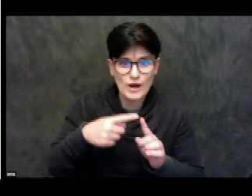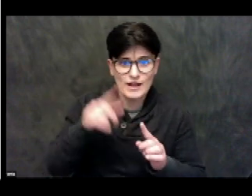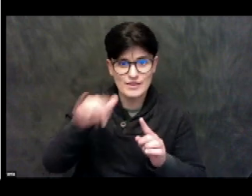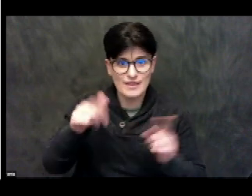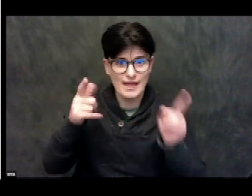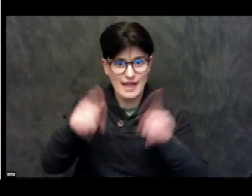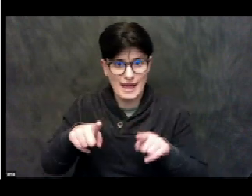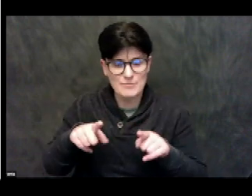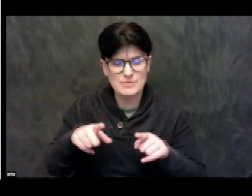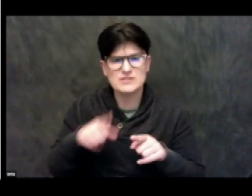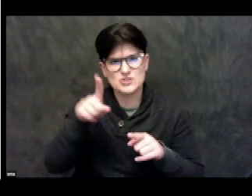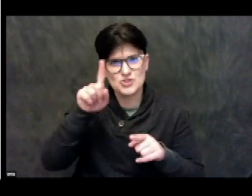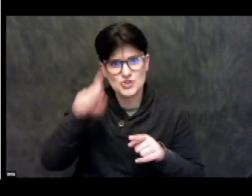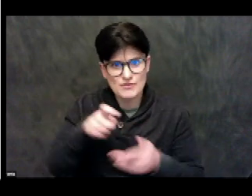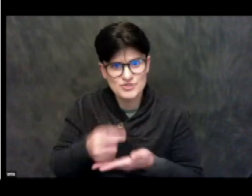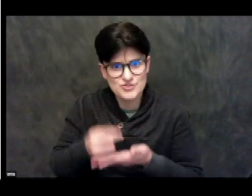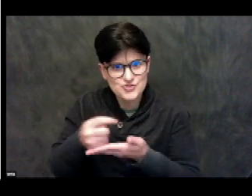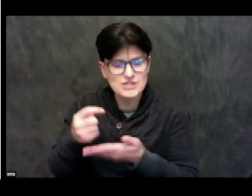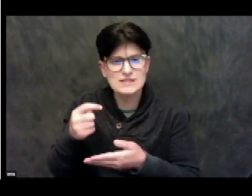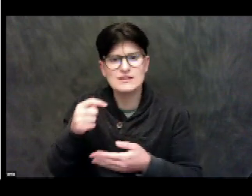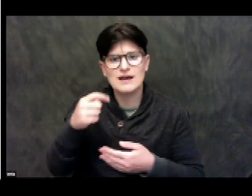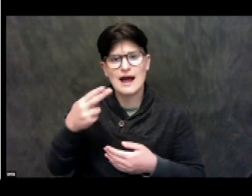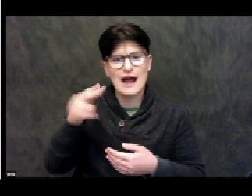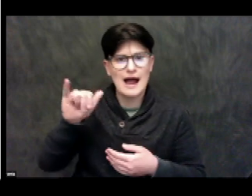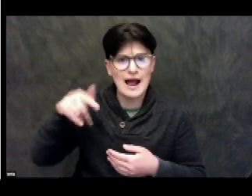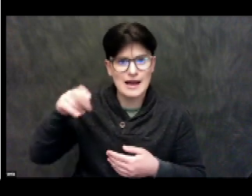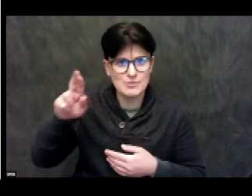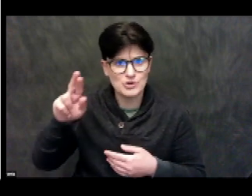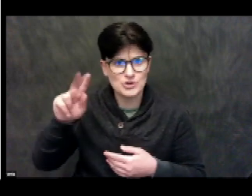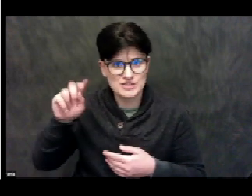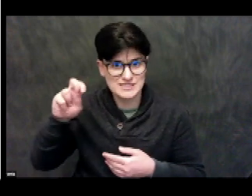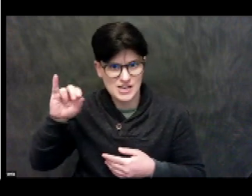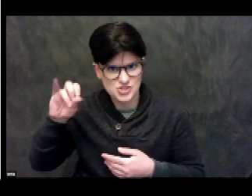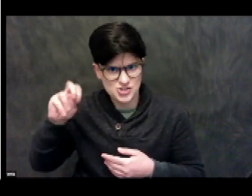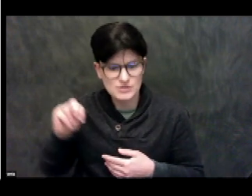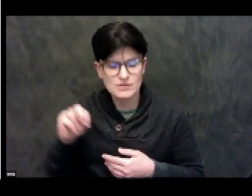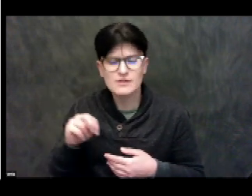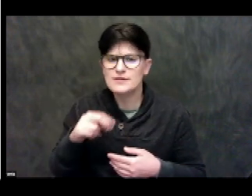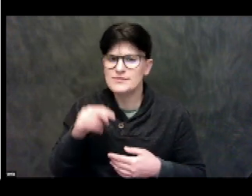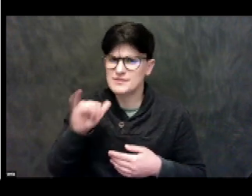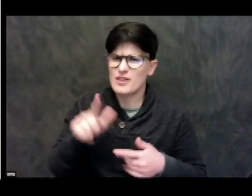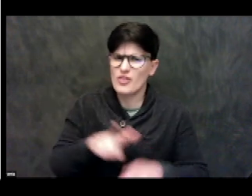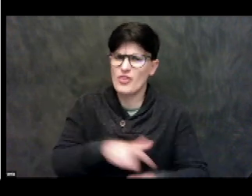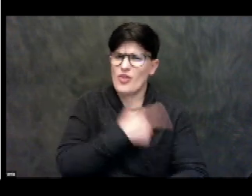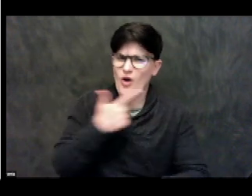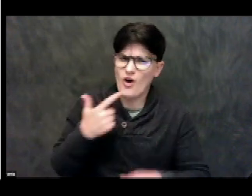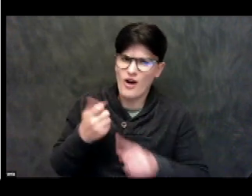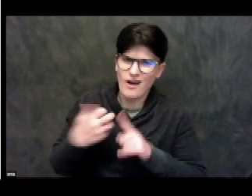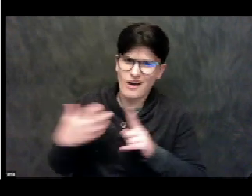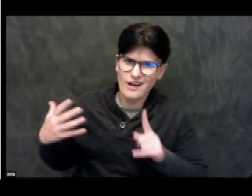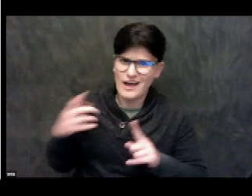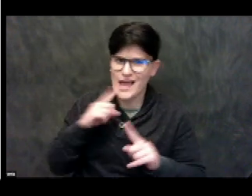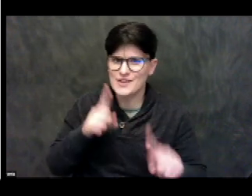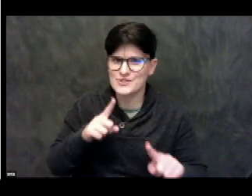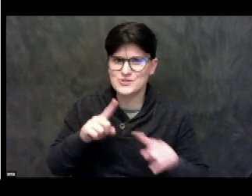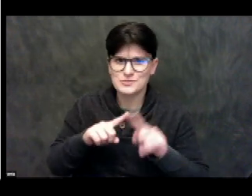And really go through that again, that is a much longer answer but I couldn't help but throw in,